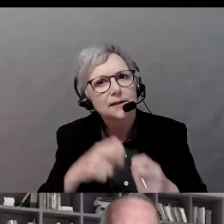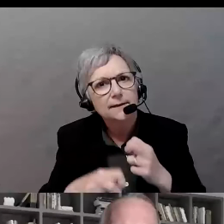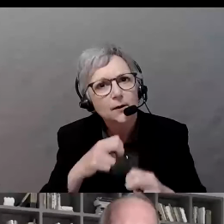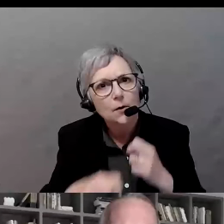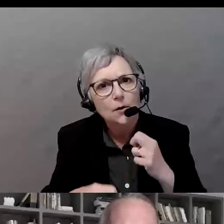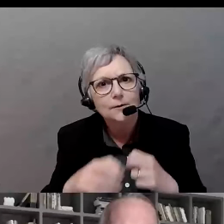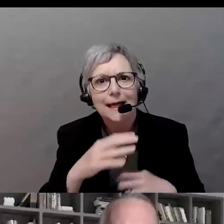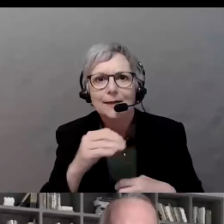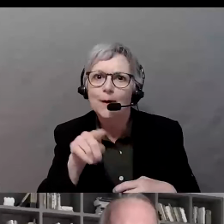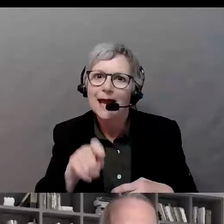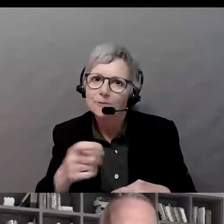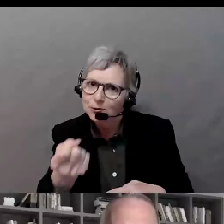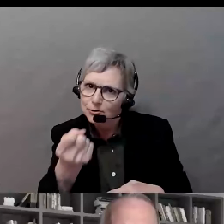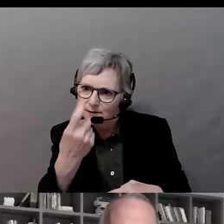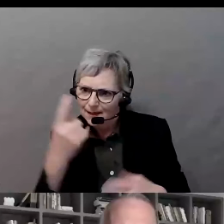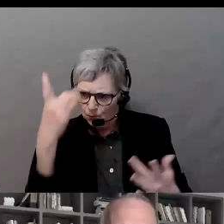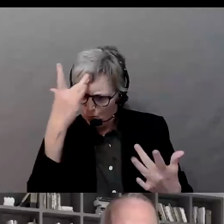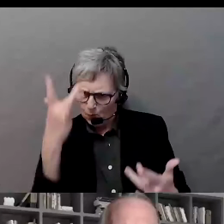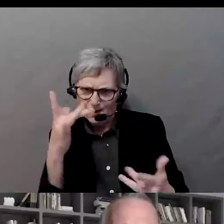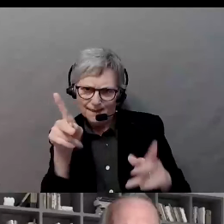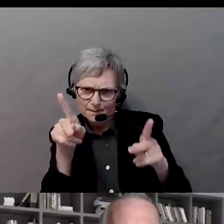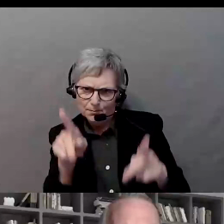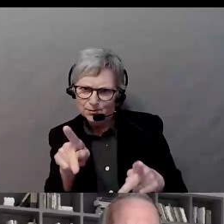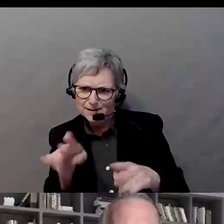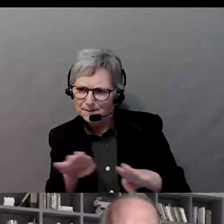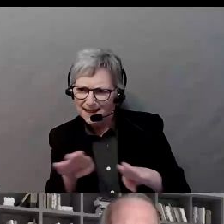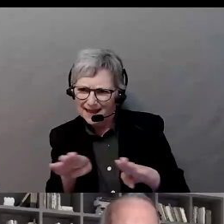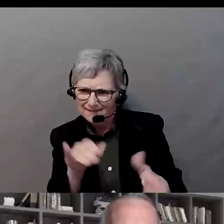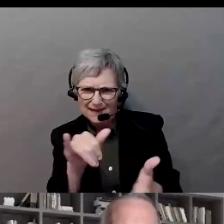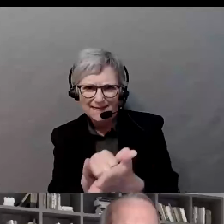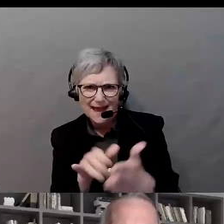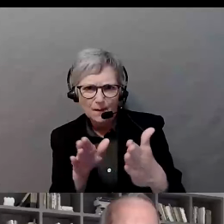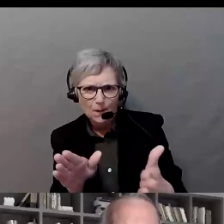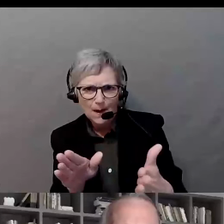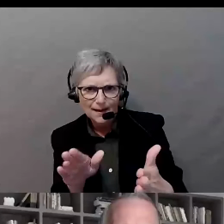THE BEHAVIOR COMES FROM AND HARNESS THE EMPATHY AND THE TOOLS